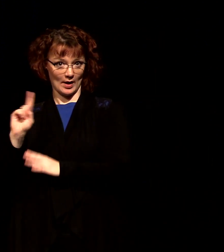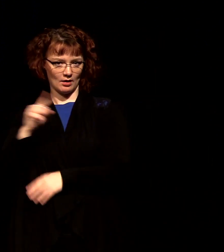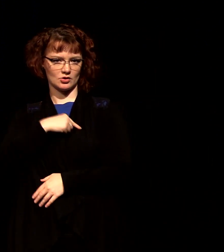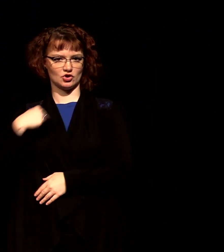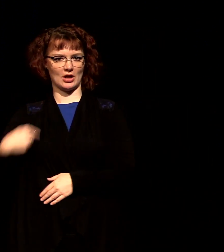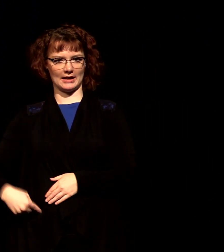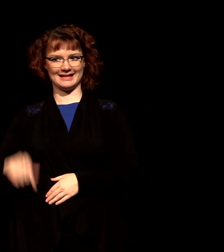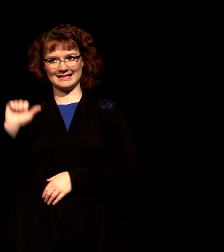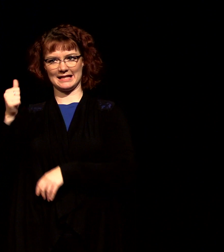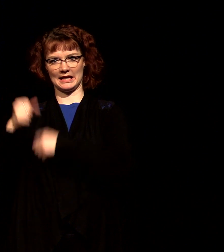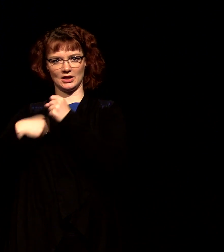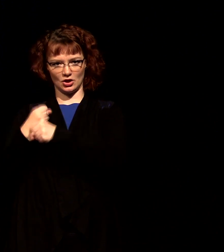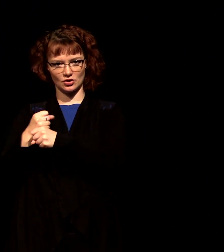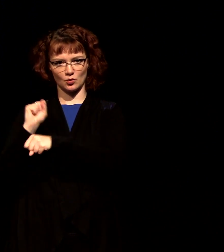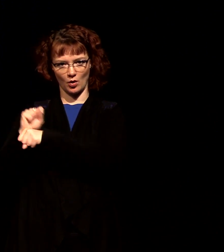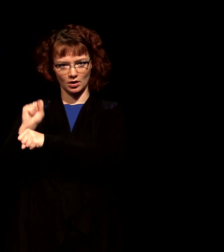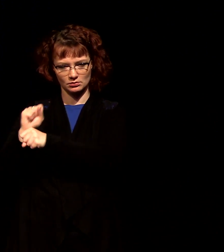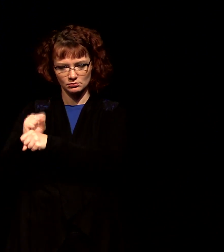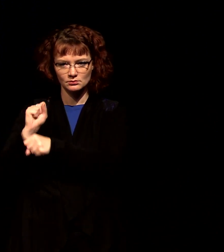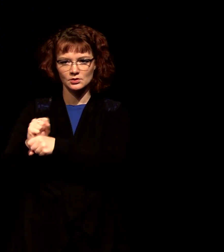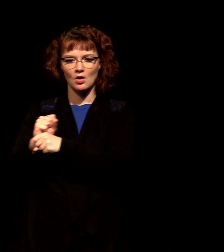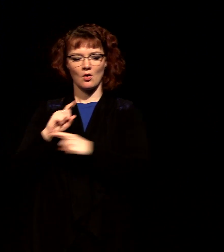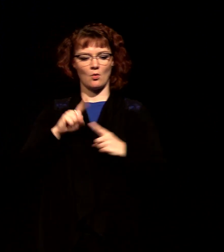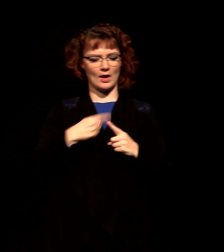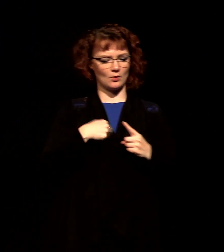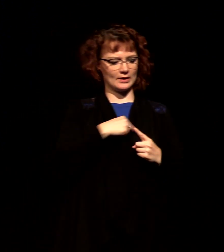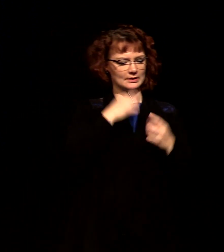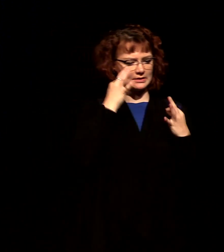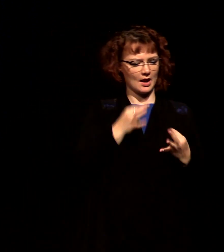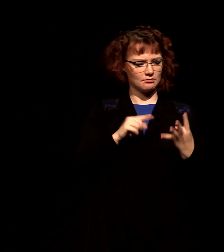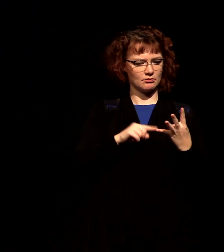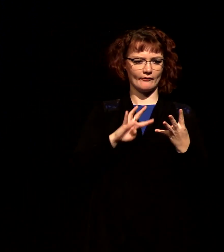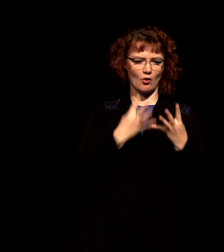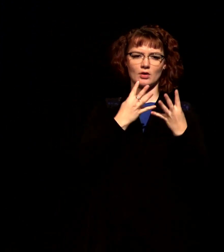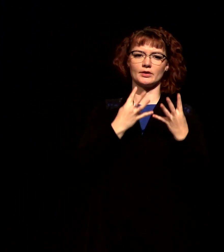connections with all sorts of orphanages in China. And we